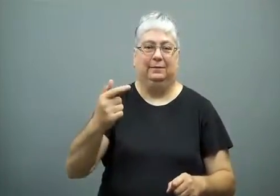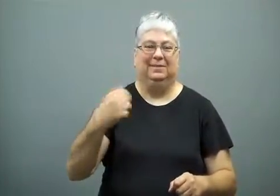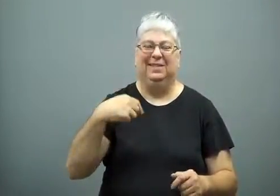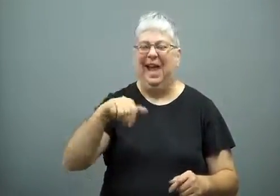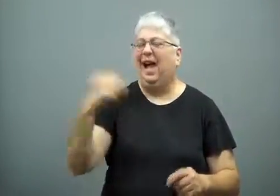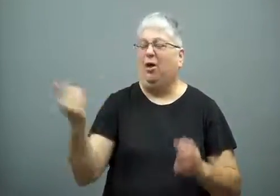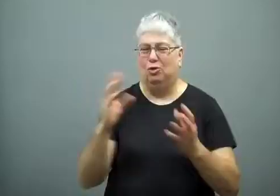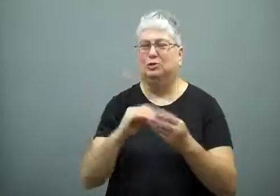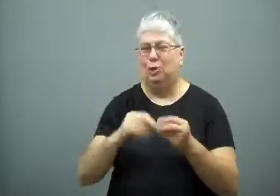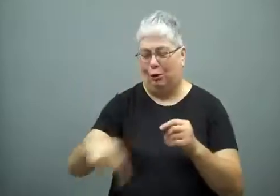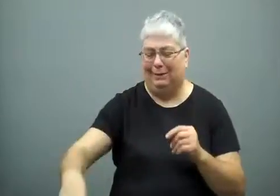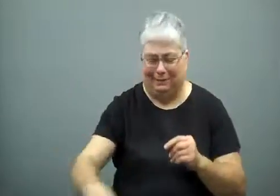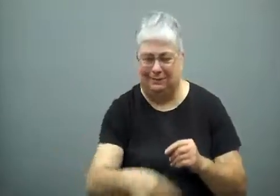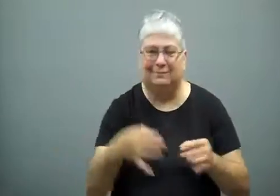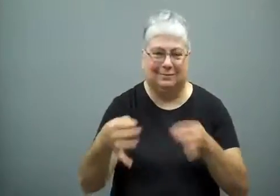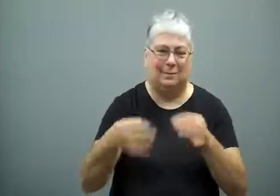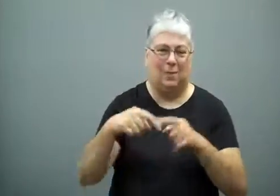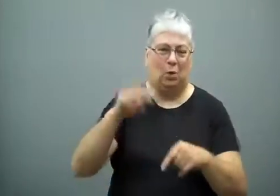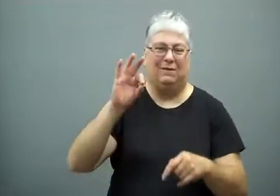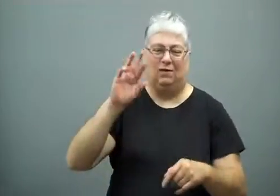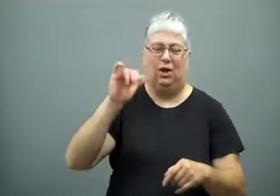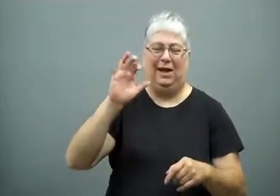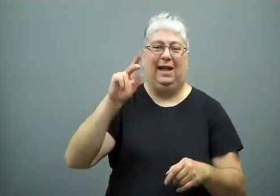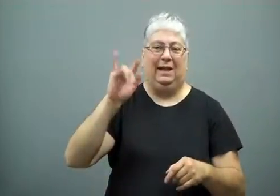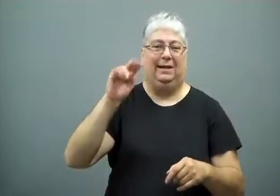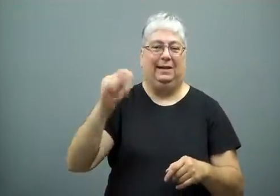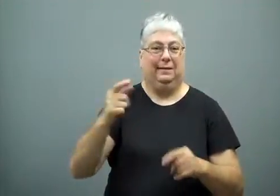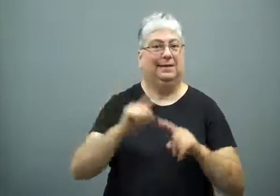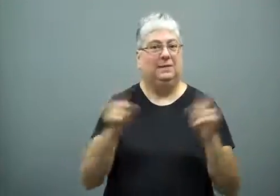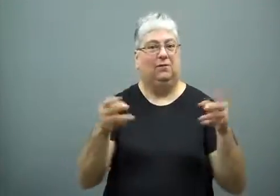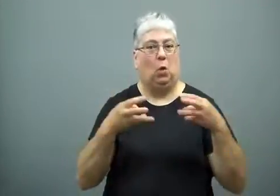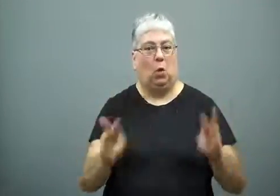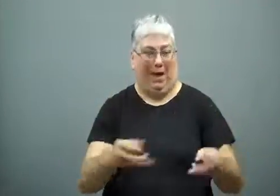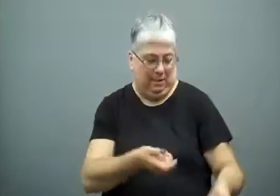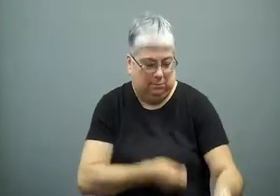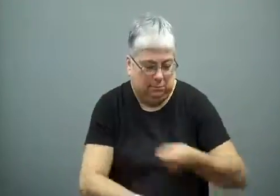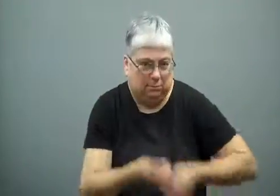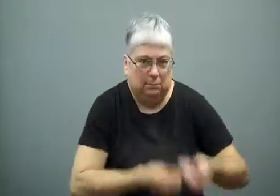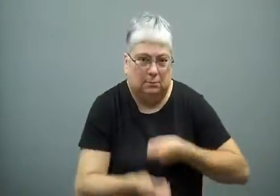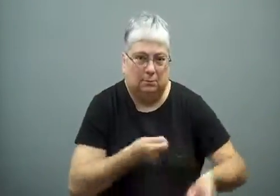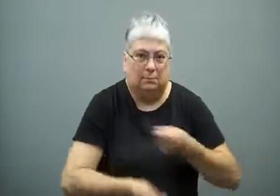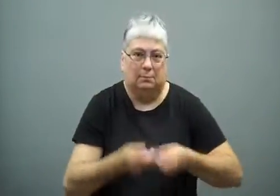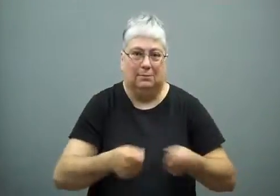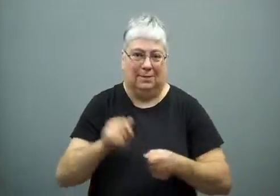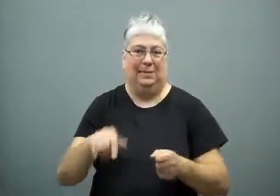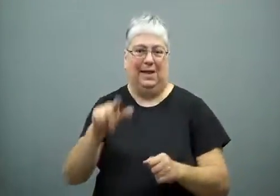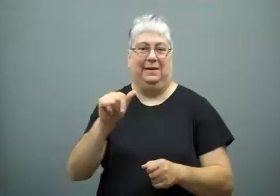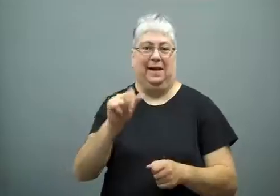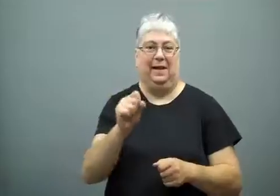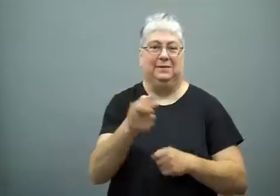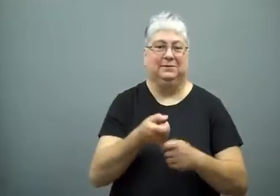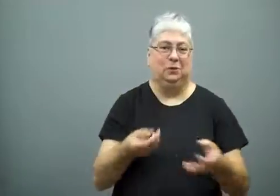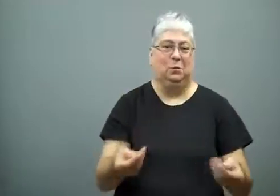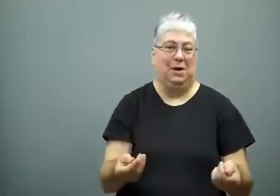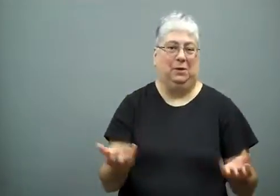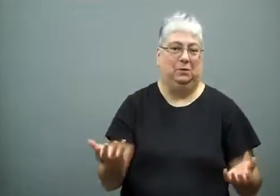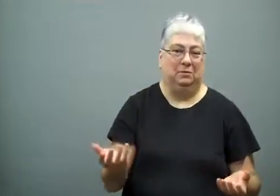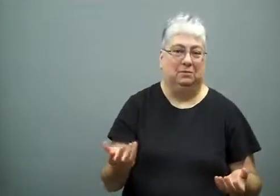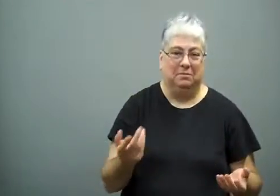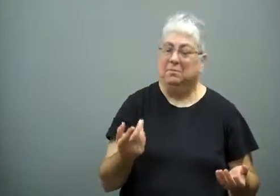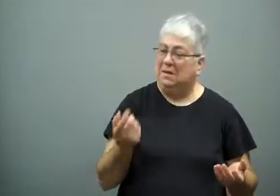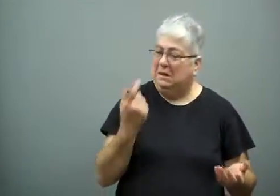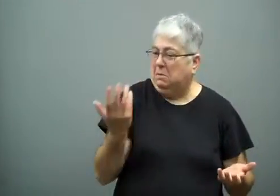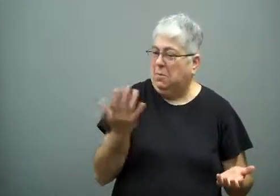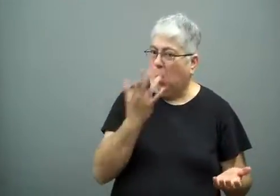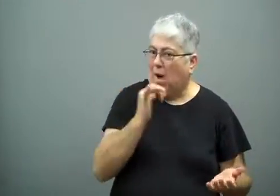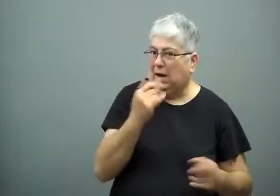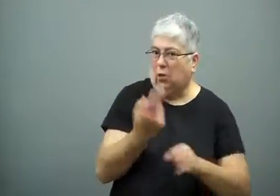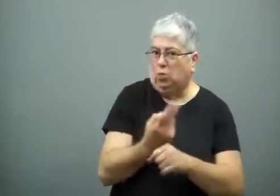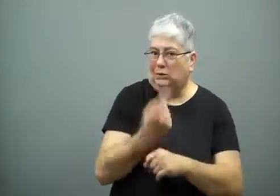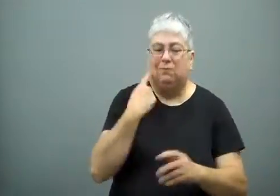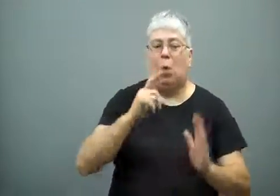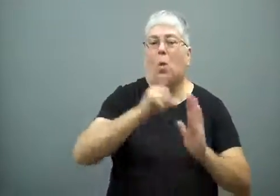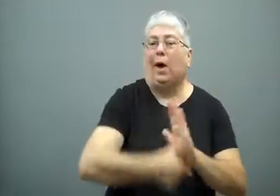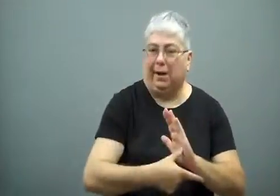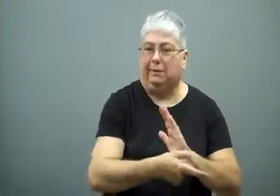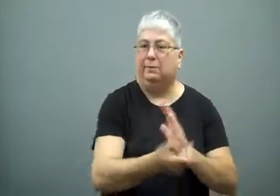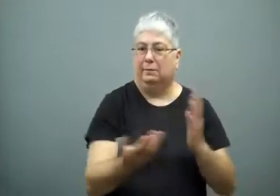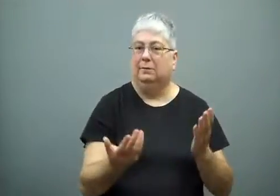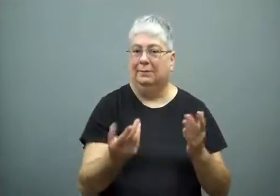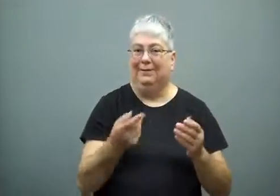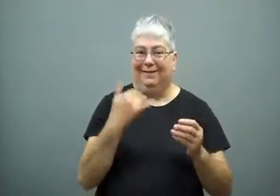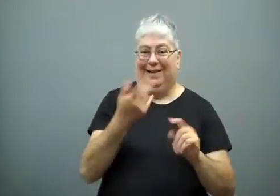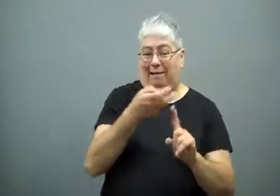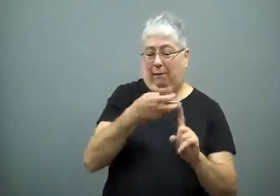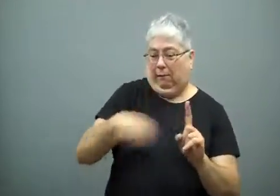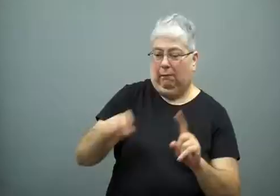There's another story below about fracking which is a way of extracting gas.